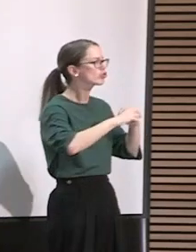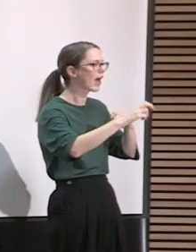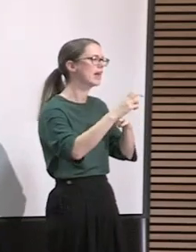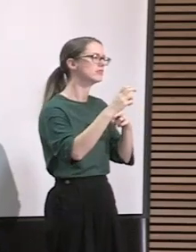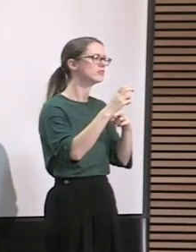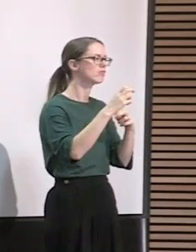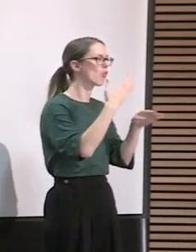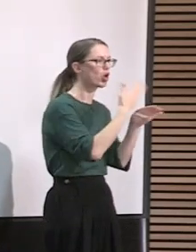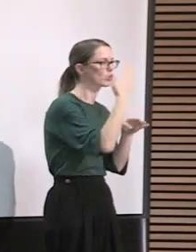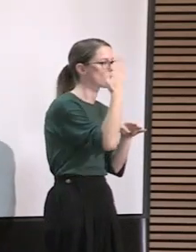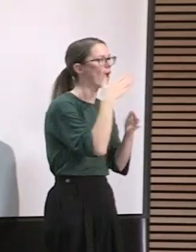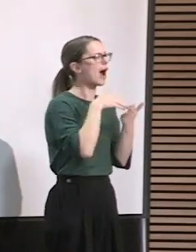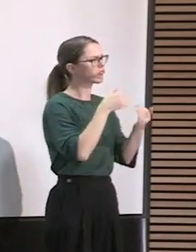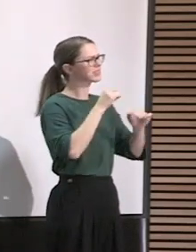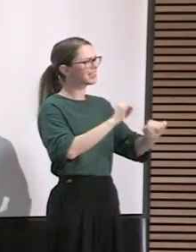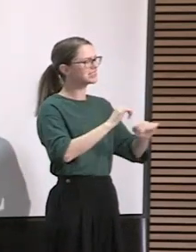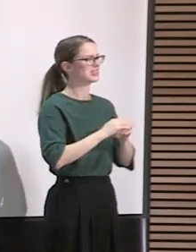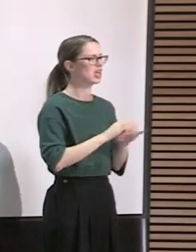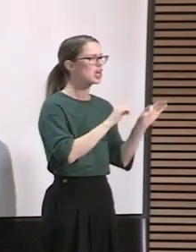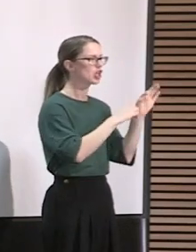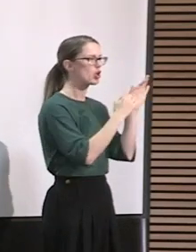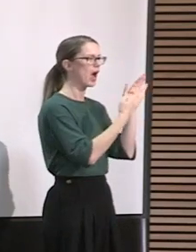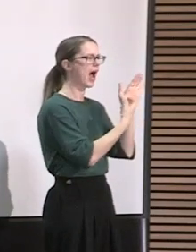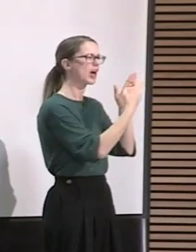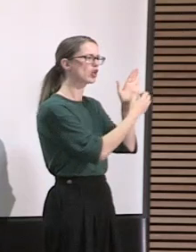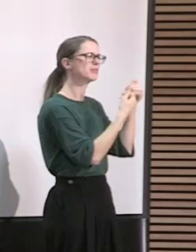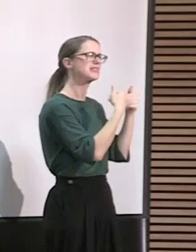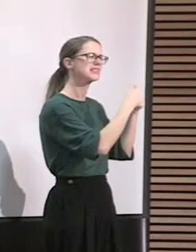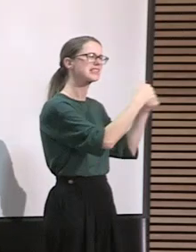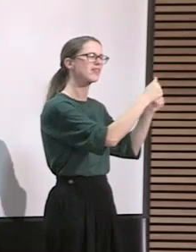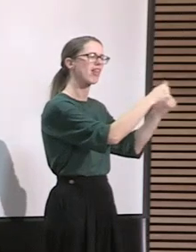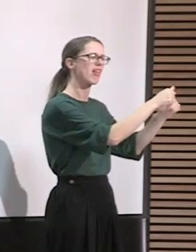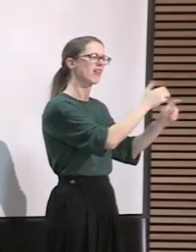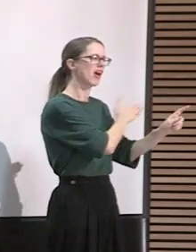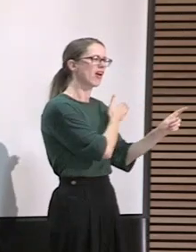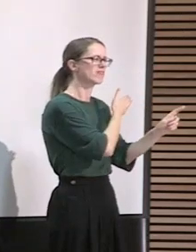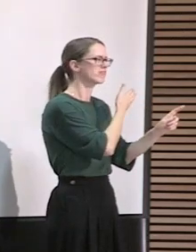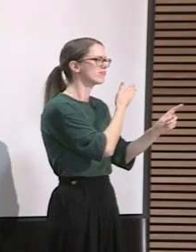help us ensure the safety of public transport workers and people who take the bus or